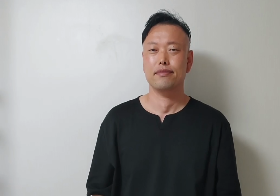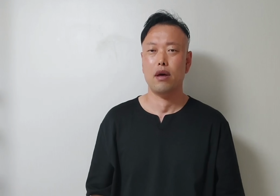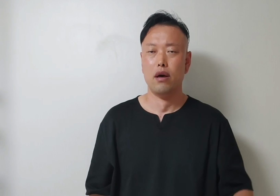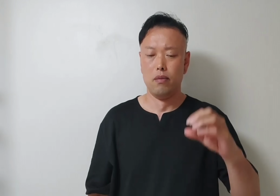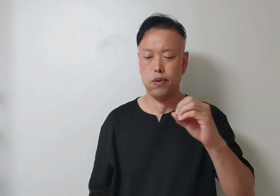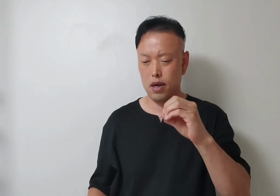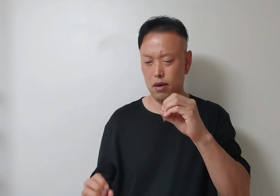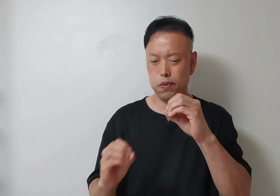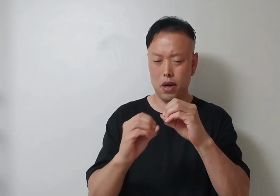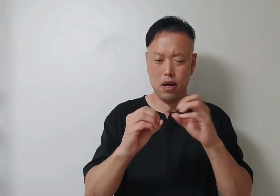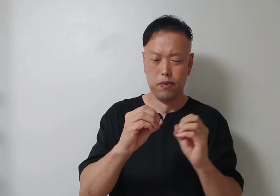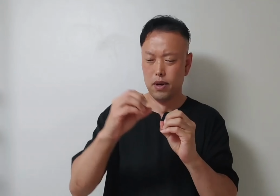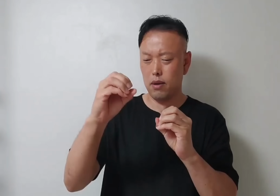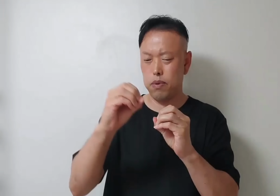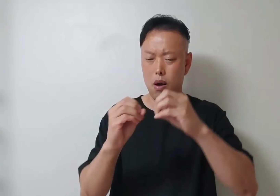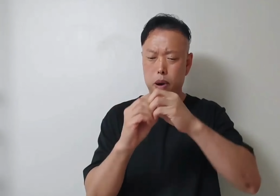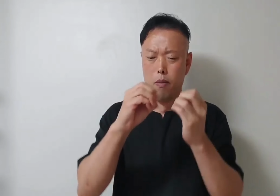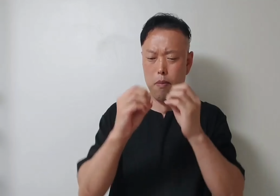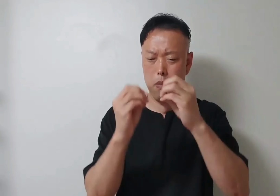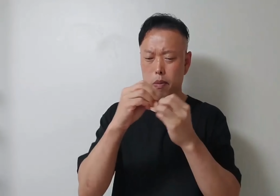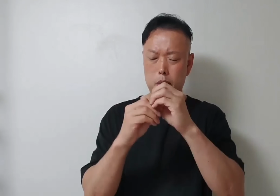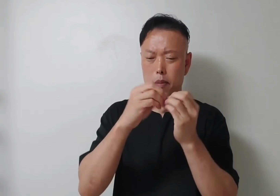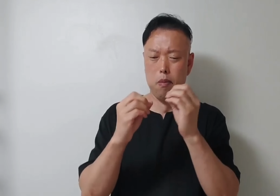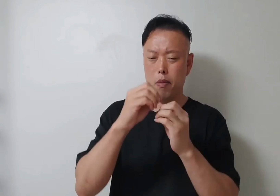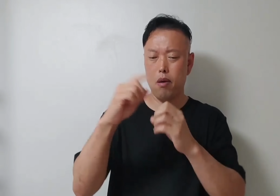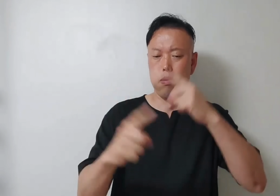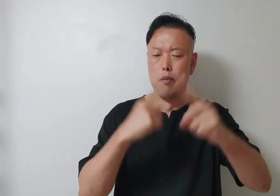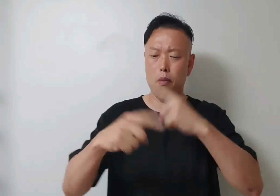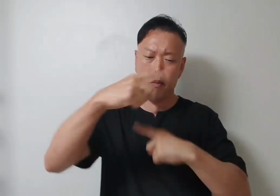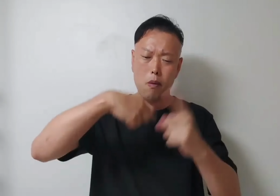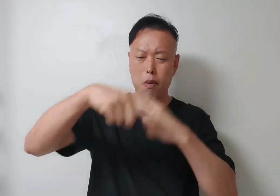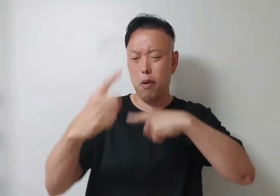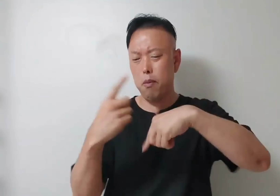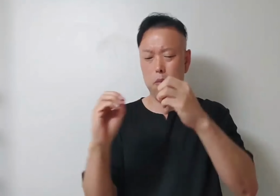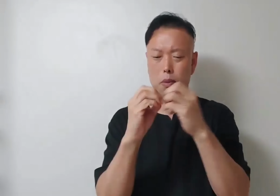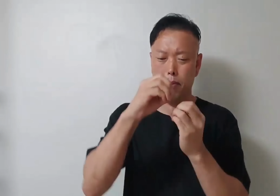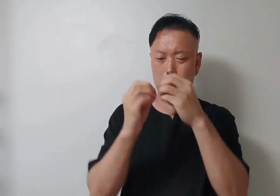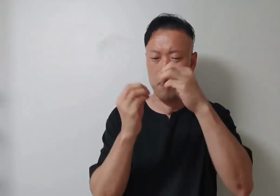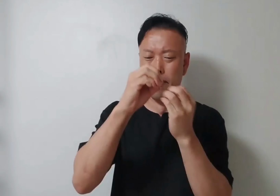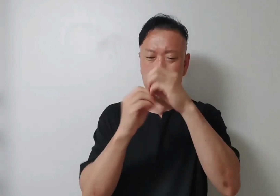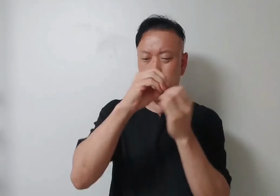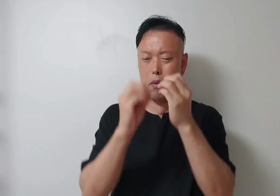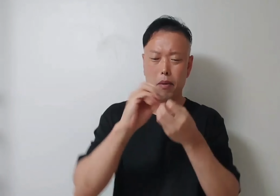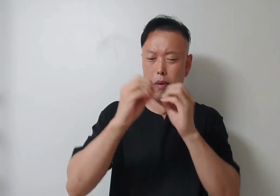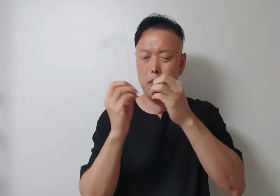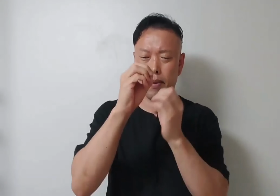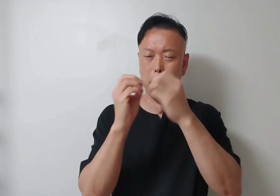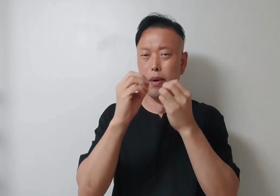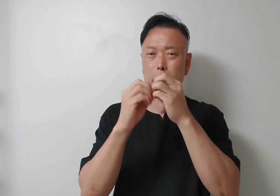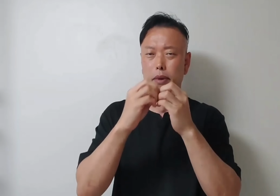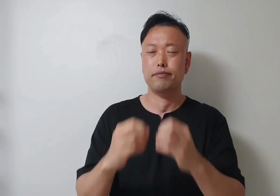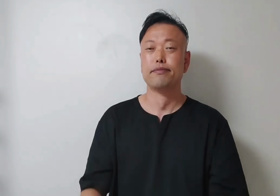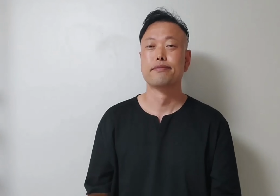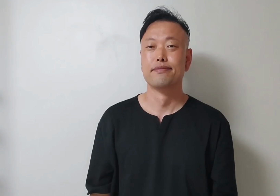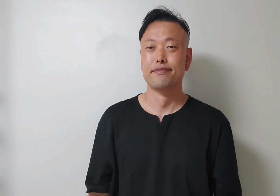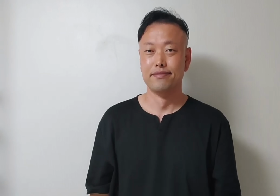we can express it like this.